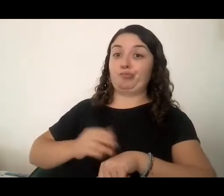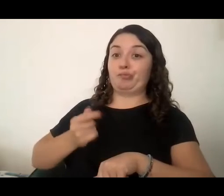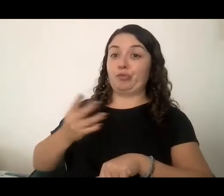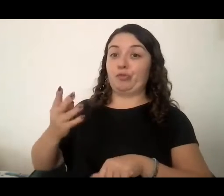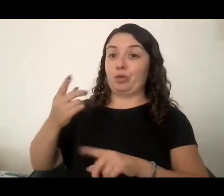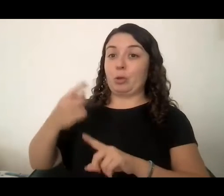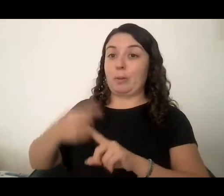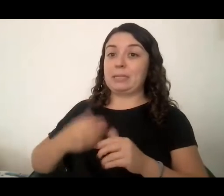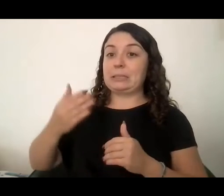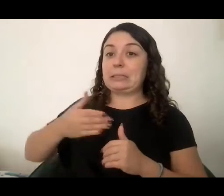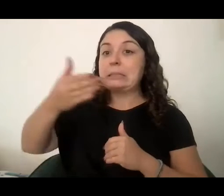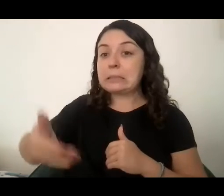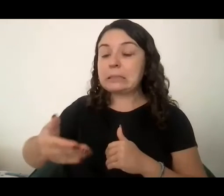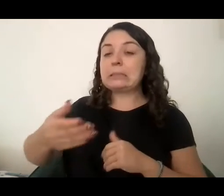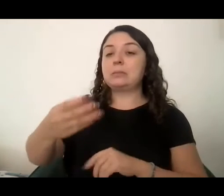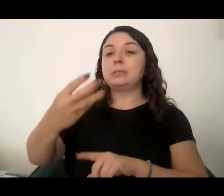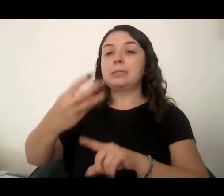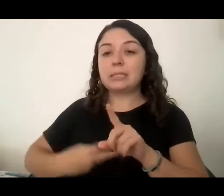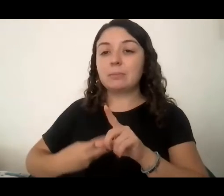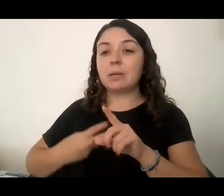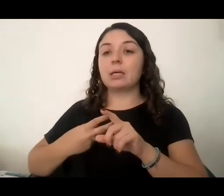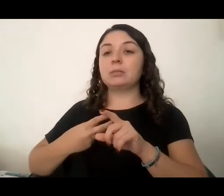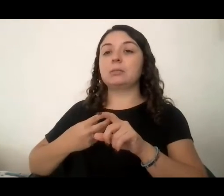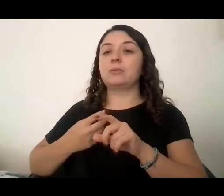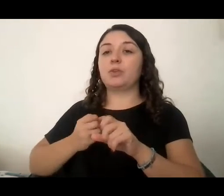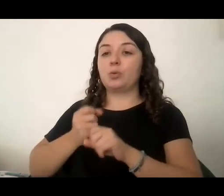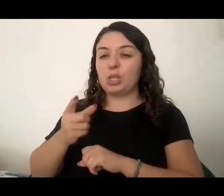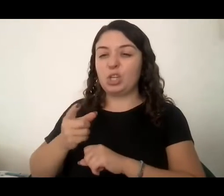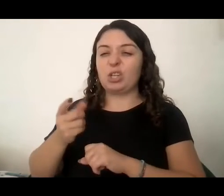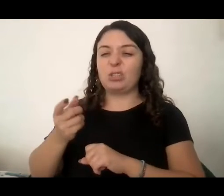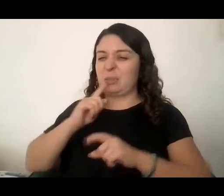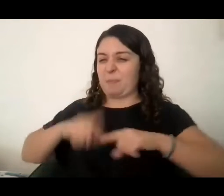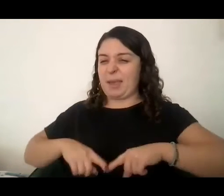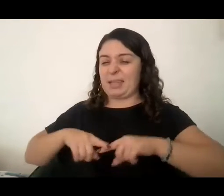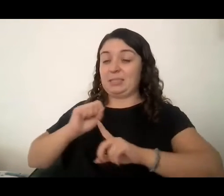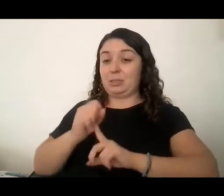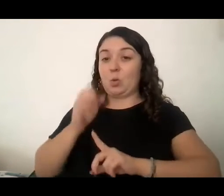six months, nine months, a year, kind of depends on your situation, but they'll set a flag in their